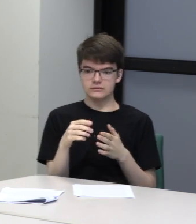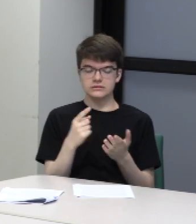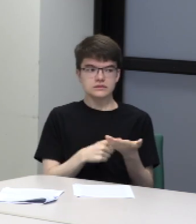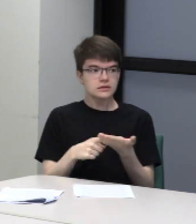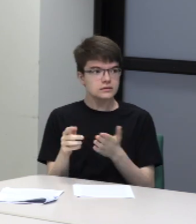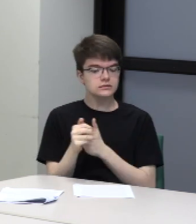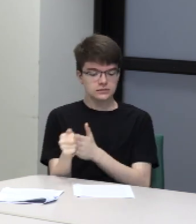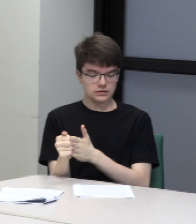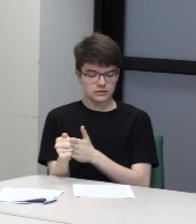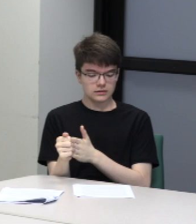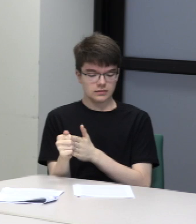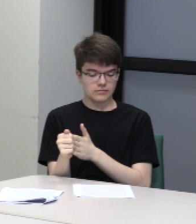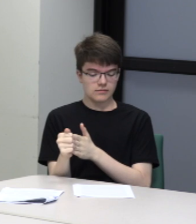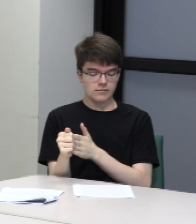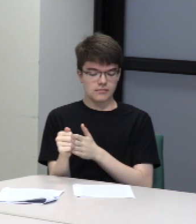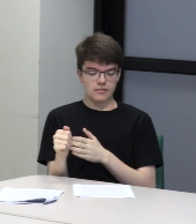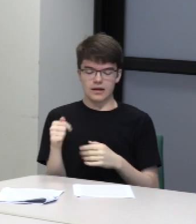In reading this guide,